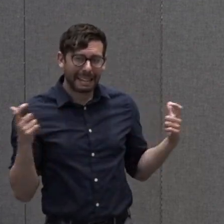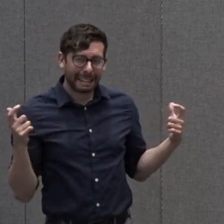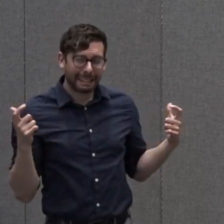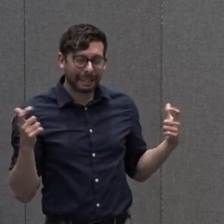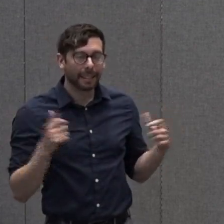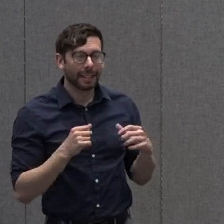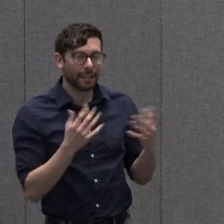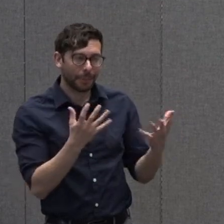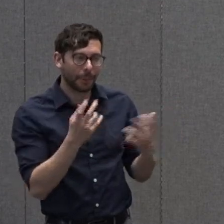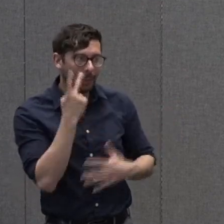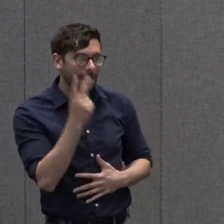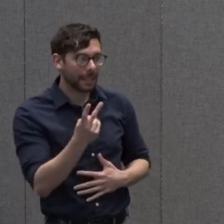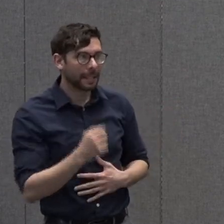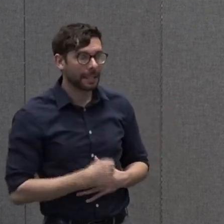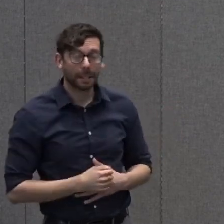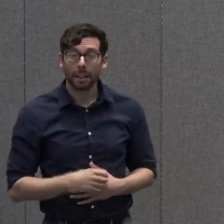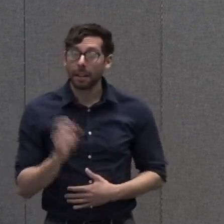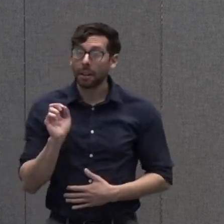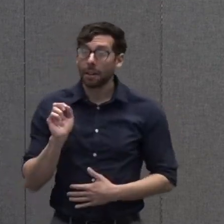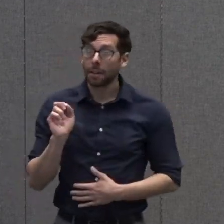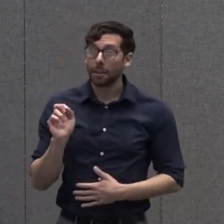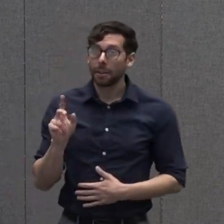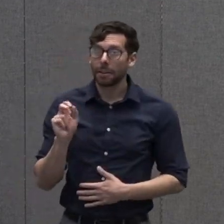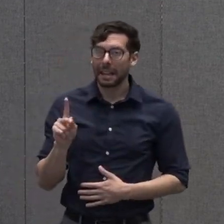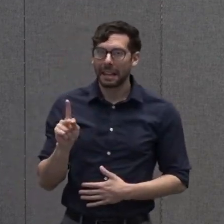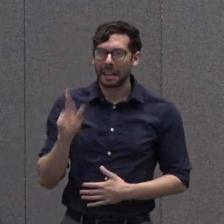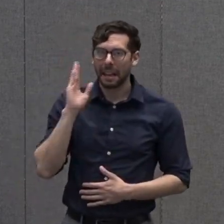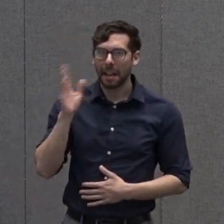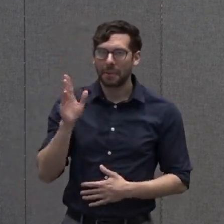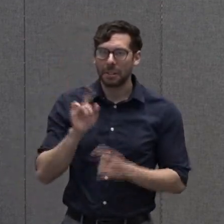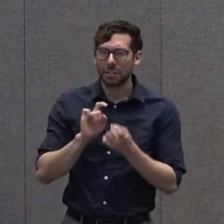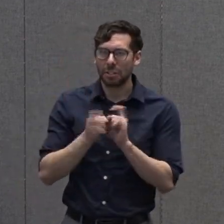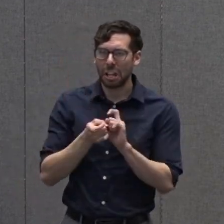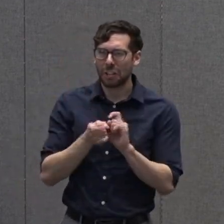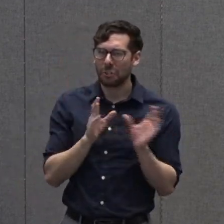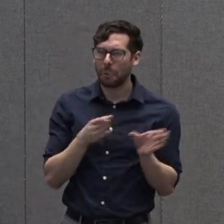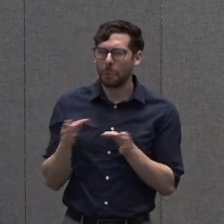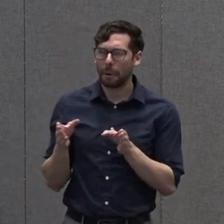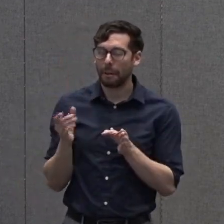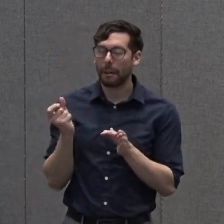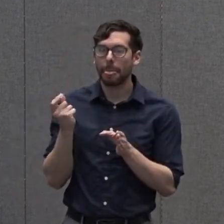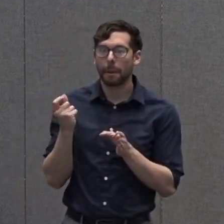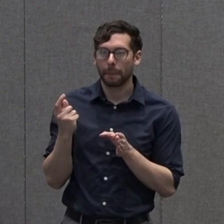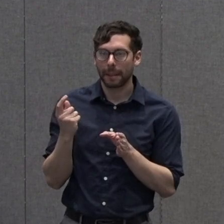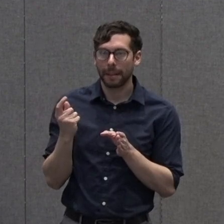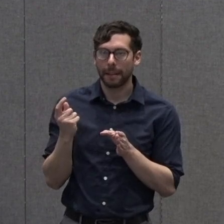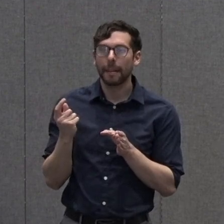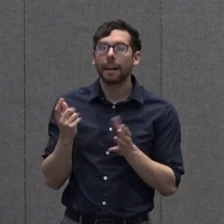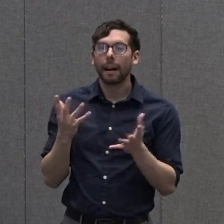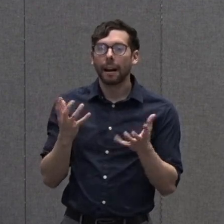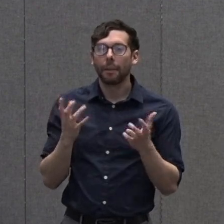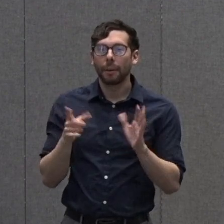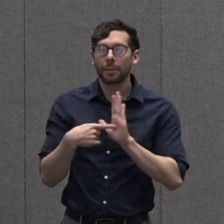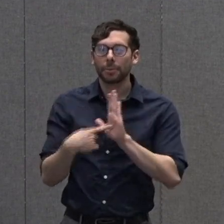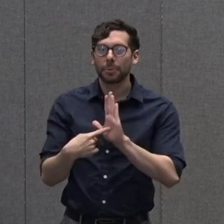Okay, let's go just a little out of order. We'll bring out another favorite